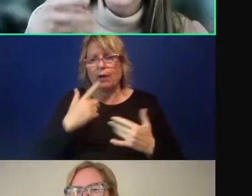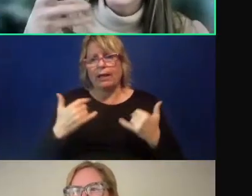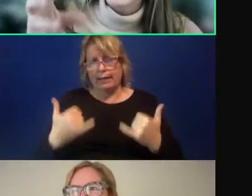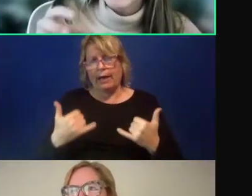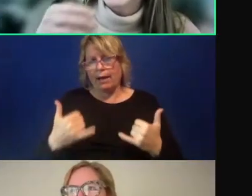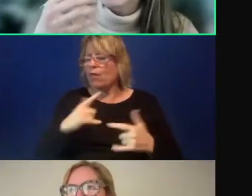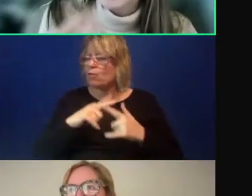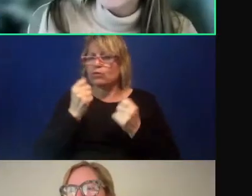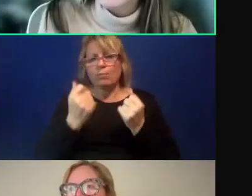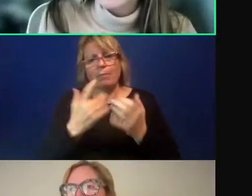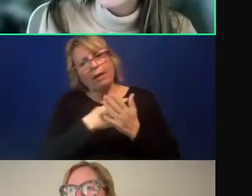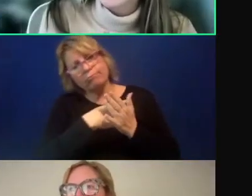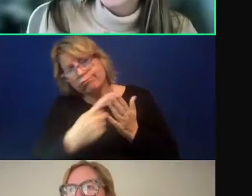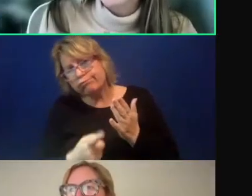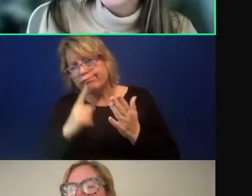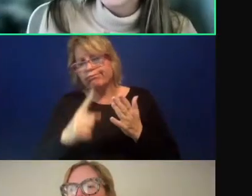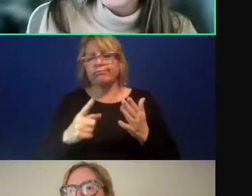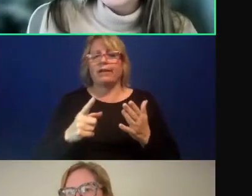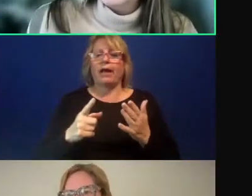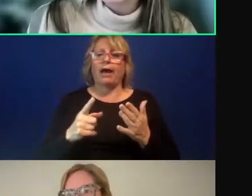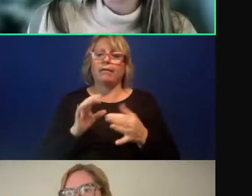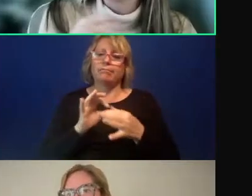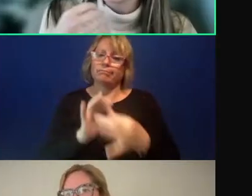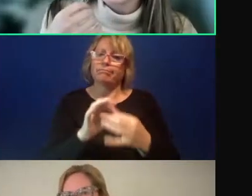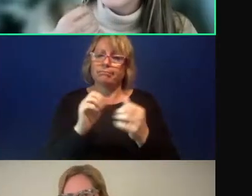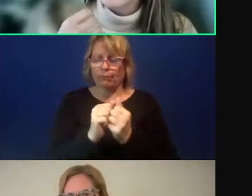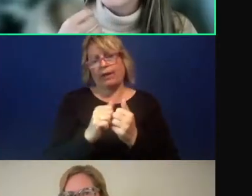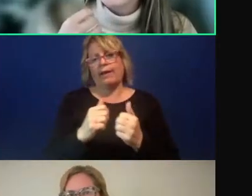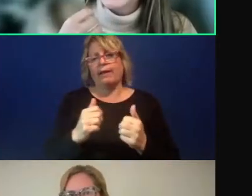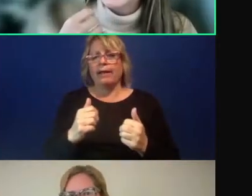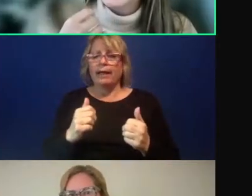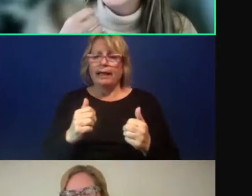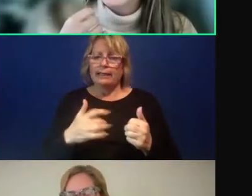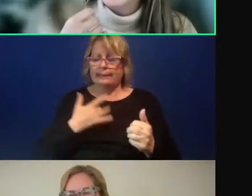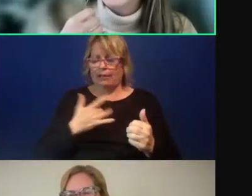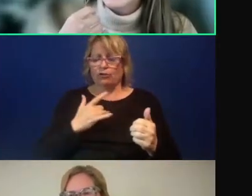things that might contribute to sensory overload and make it more difficult for the patient to